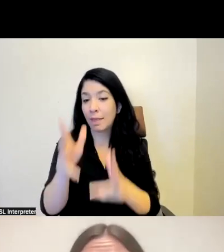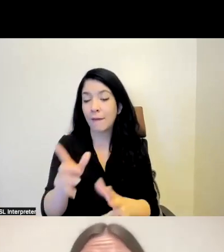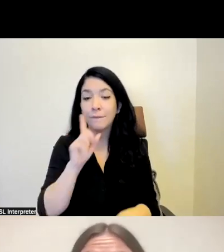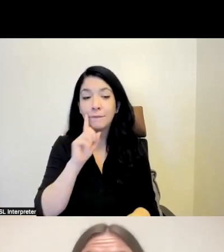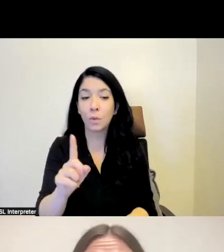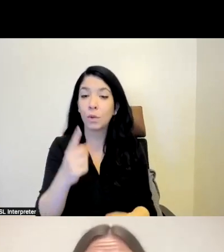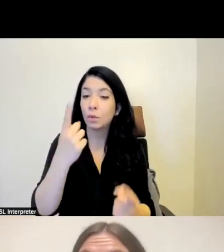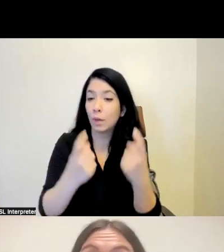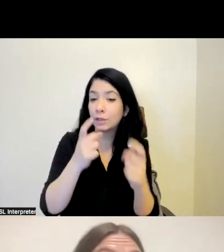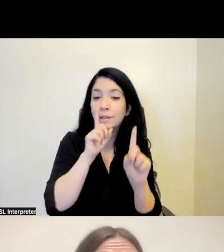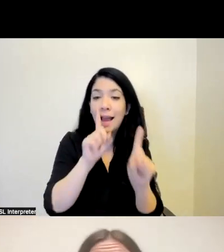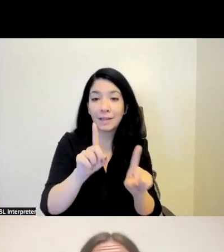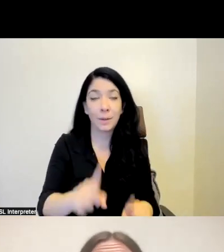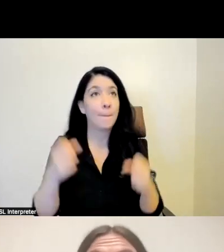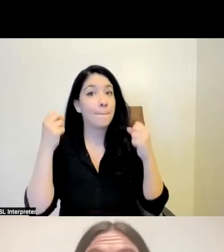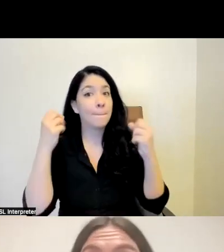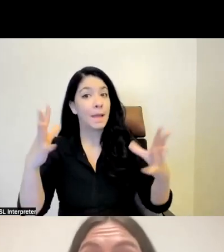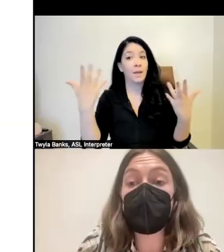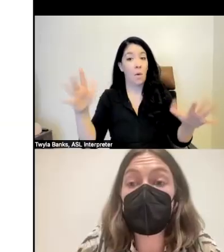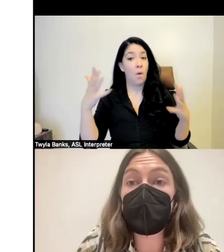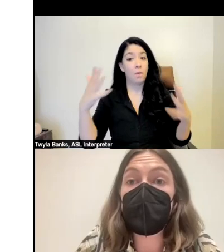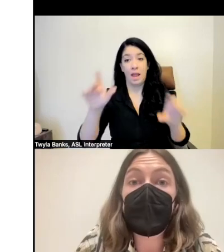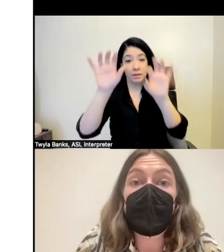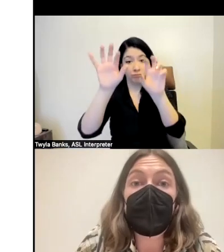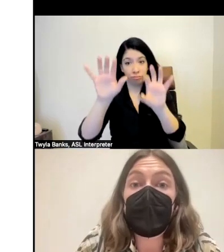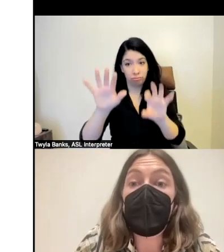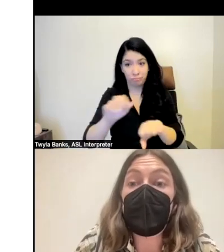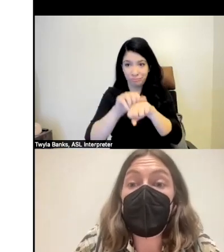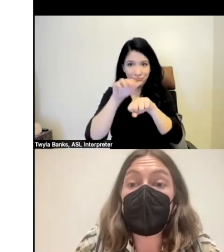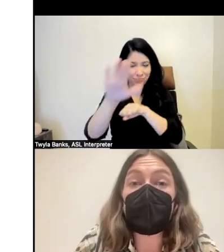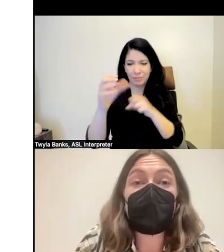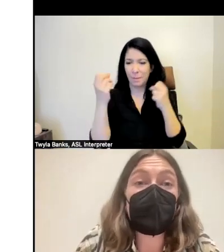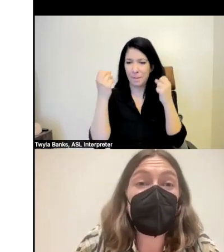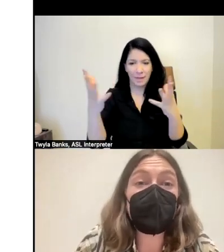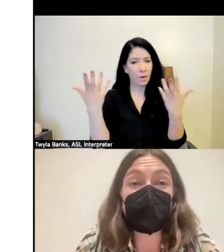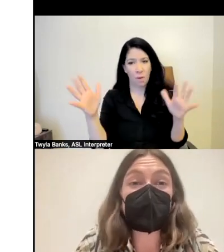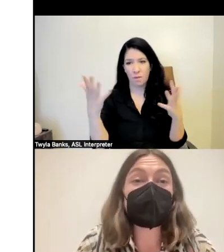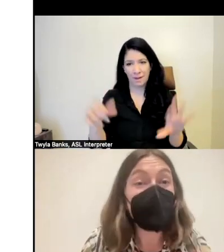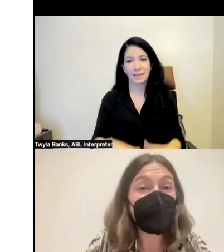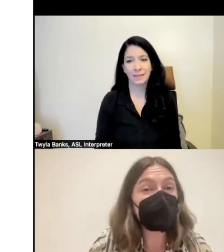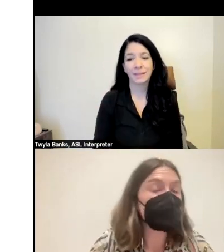answers. We've had so many amazing questions submitted in our Q & A function live during